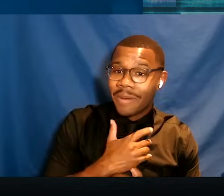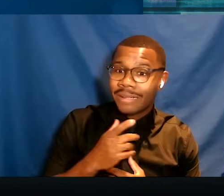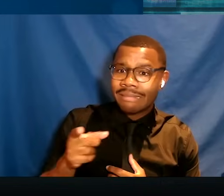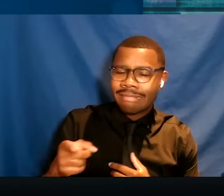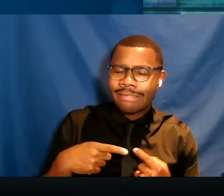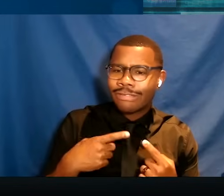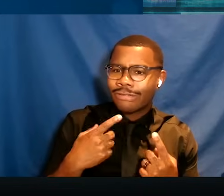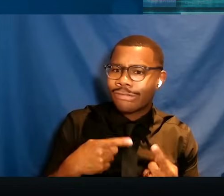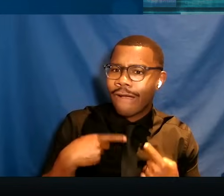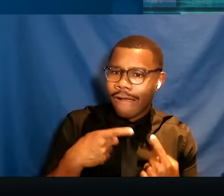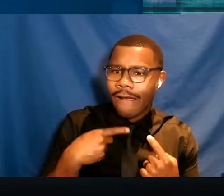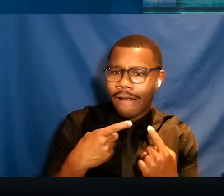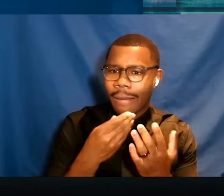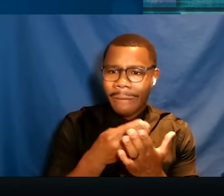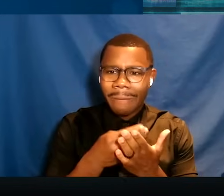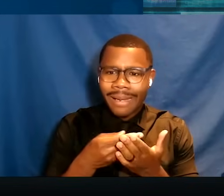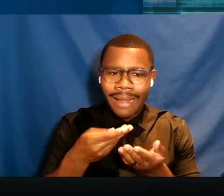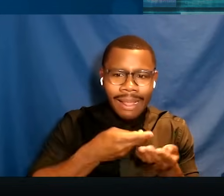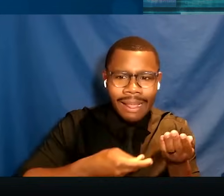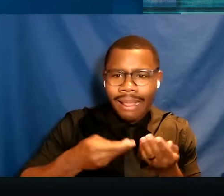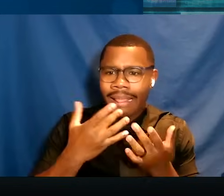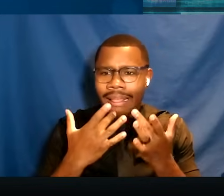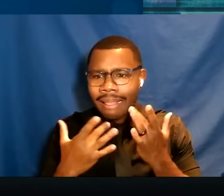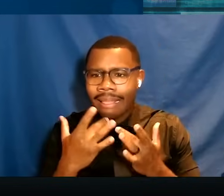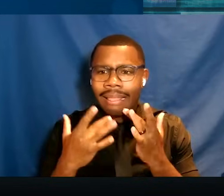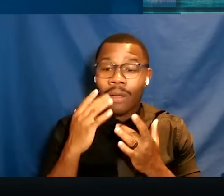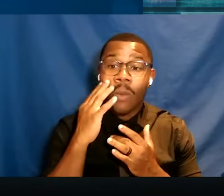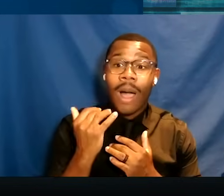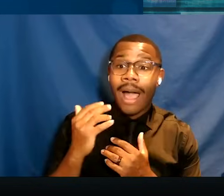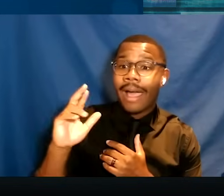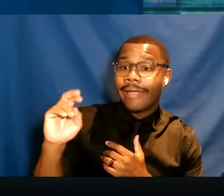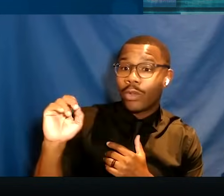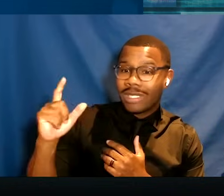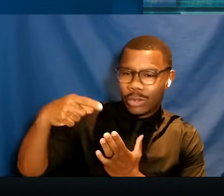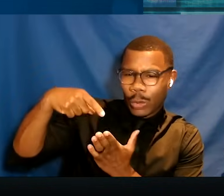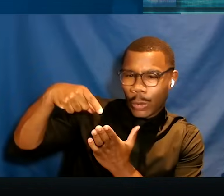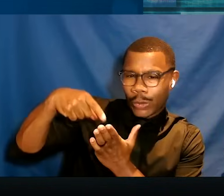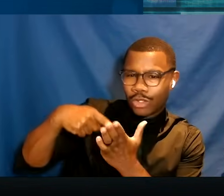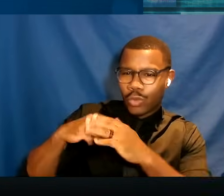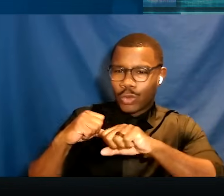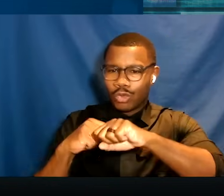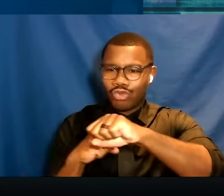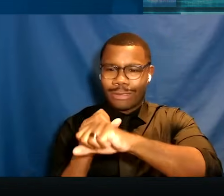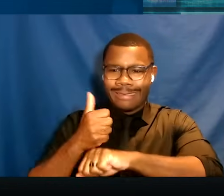because of the way that the residuals structures worked and so much of content moving over to that area.